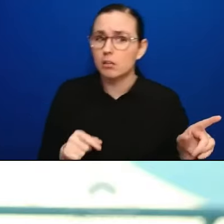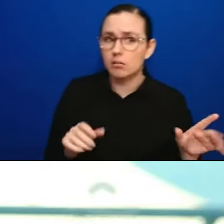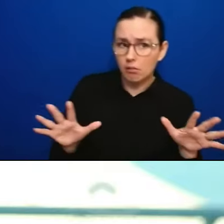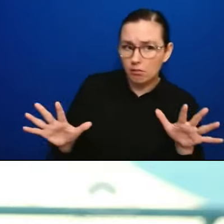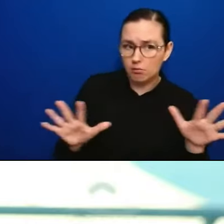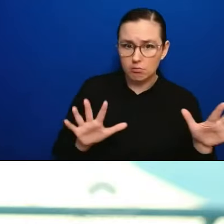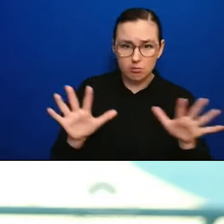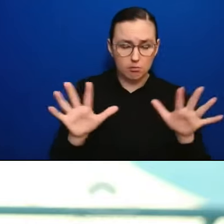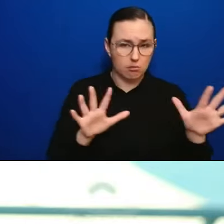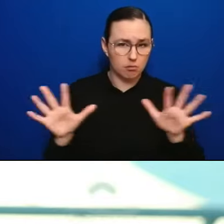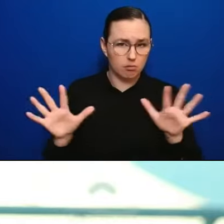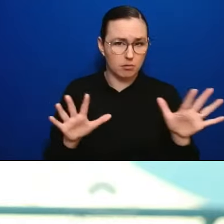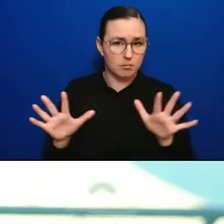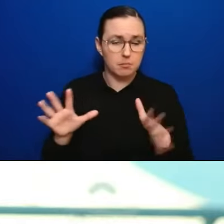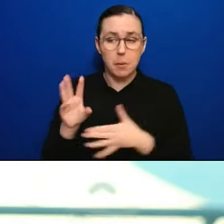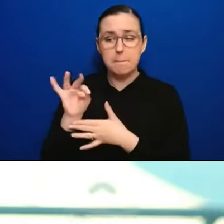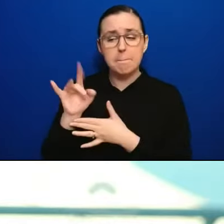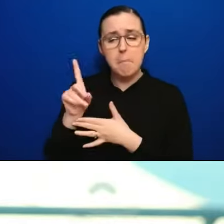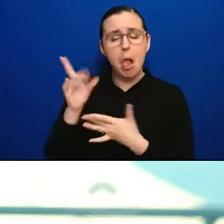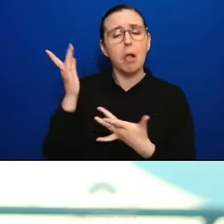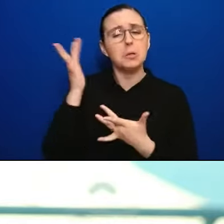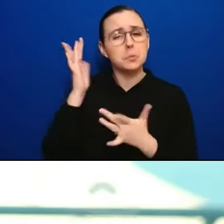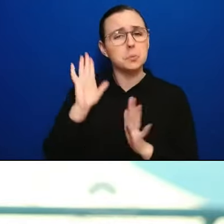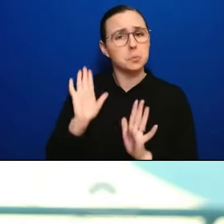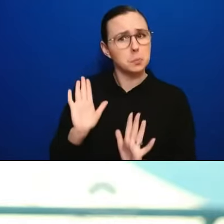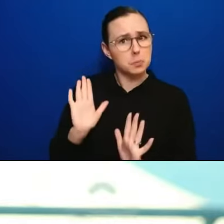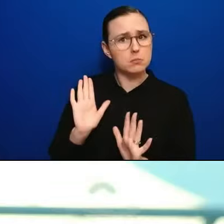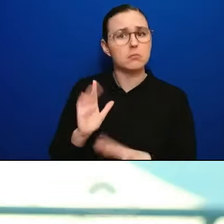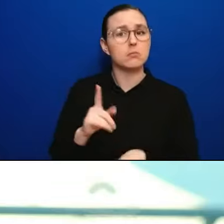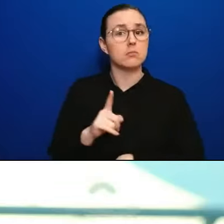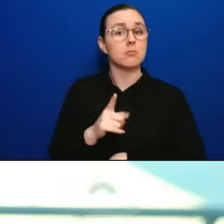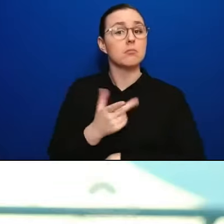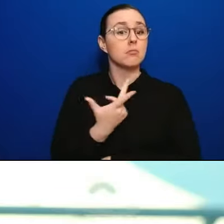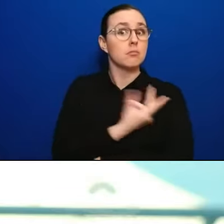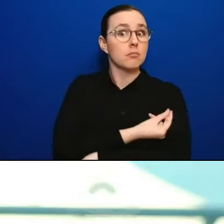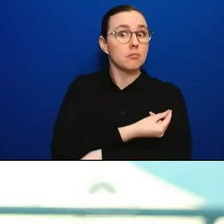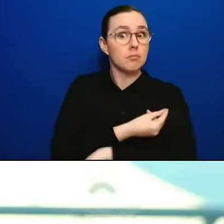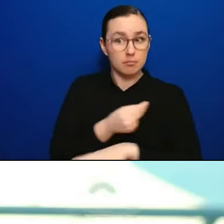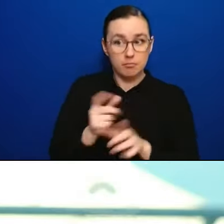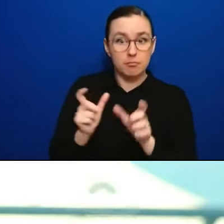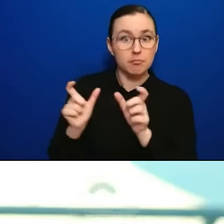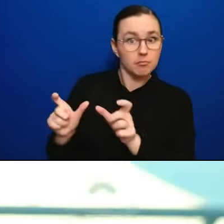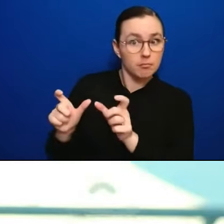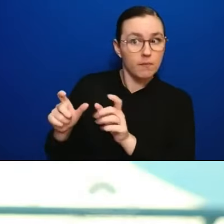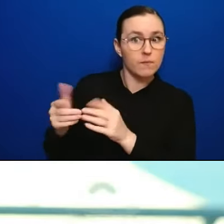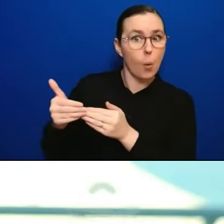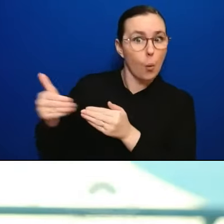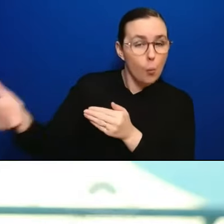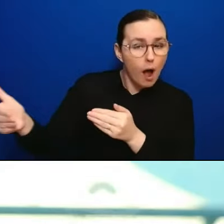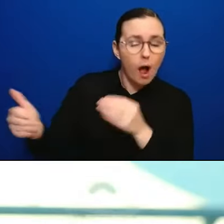we have. With the level of protection we have through vaccination with the amount of milder illness in